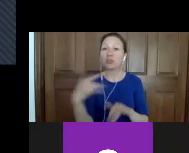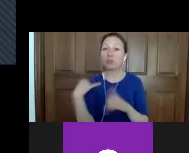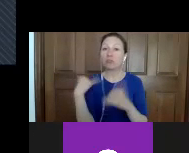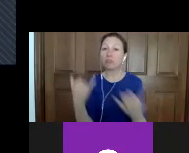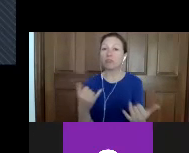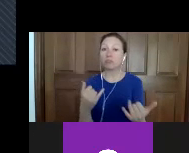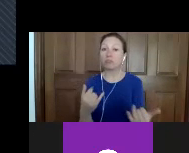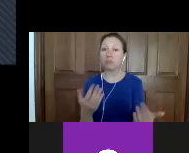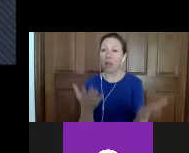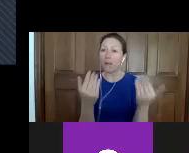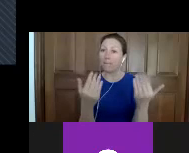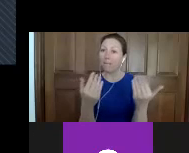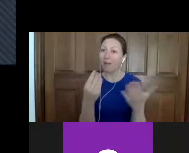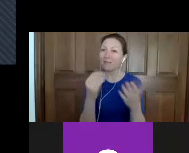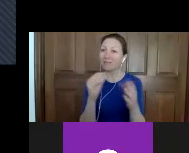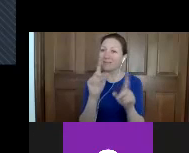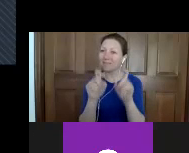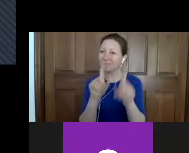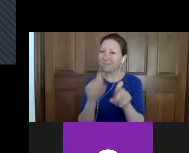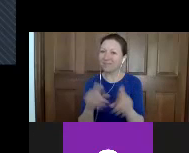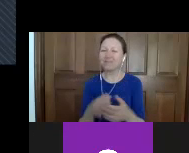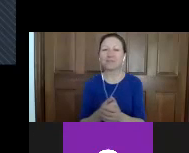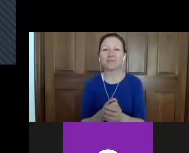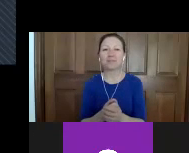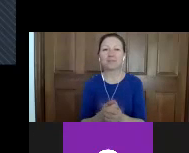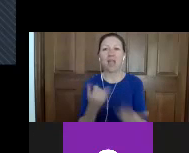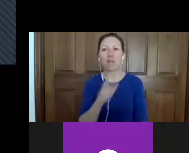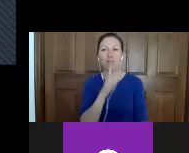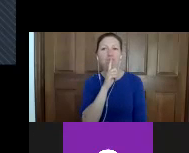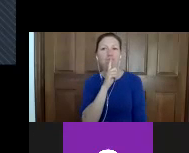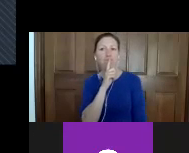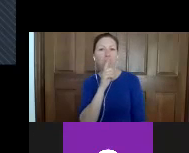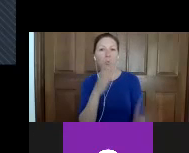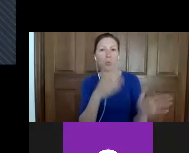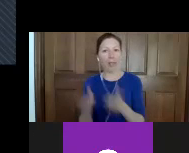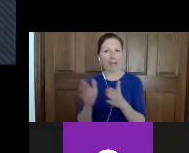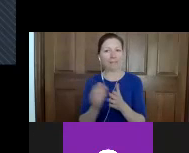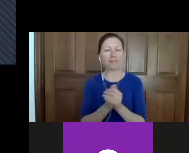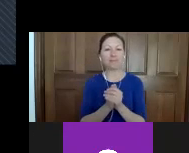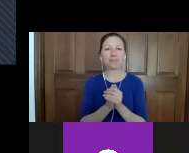And I know we talked about disclosure planning. So this would be No. 3, have a disclosure